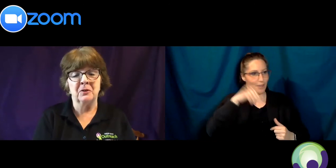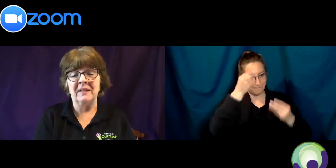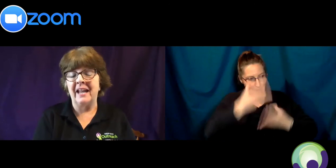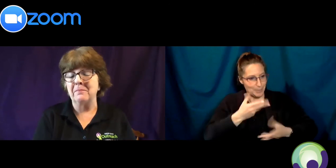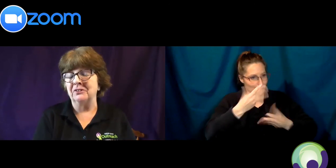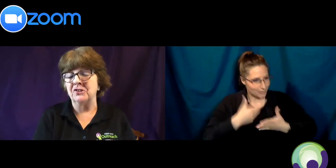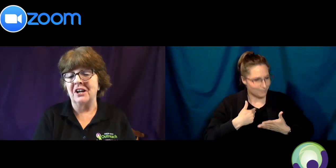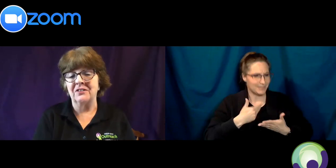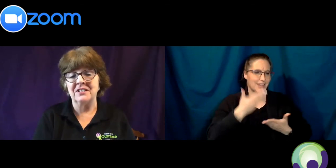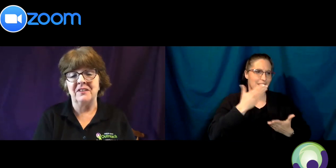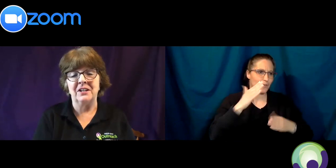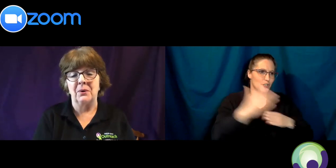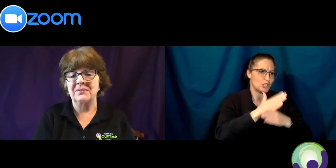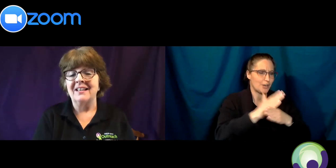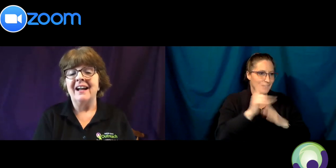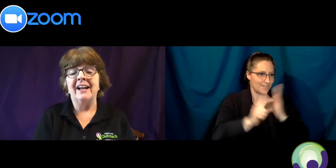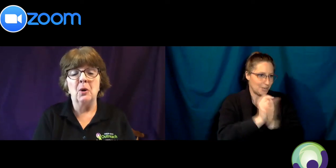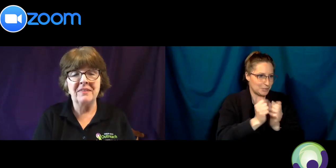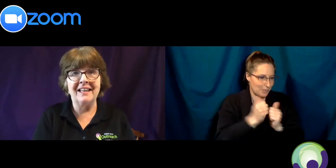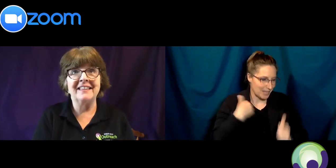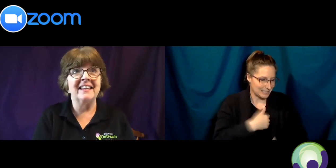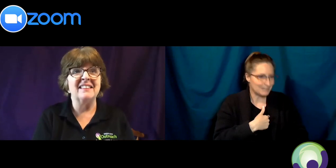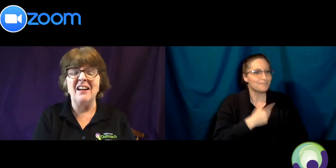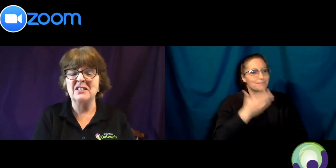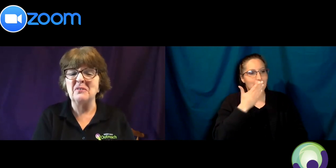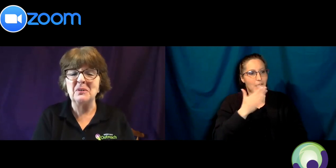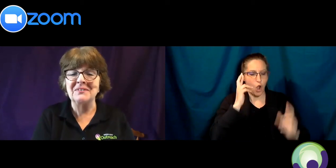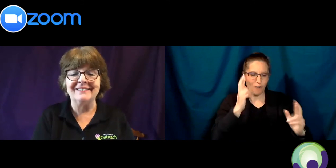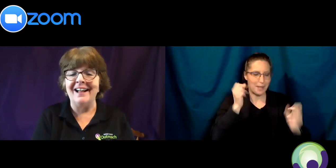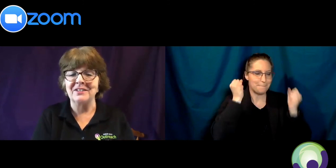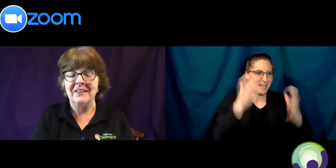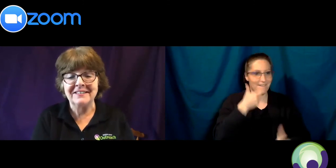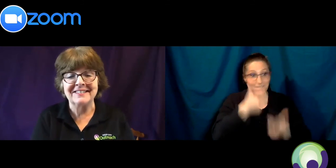being able to share these videos. I hope that they get lots of views and lots of hits and